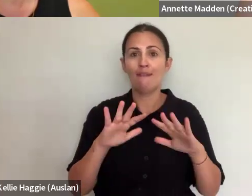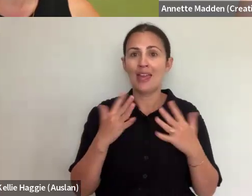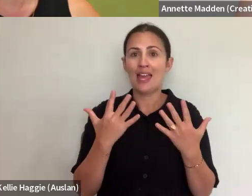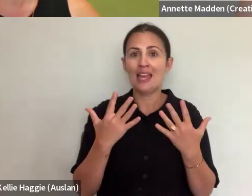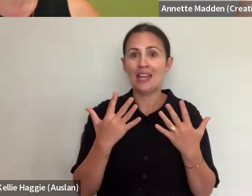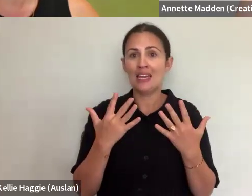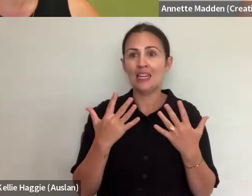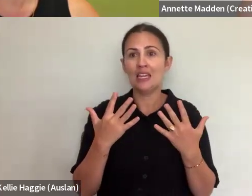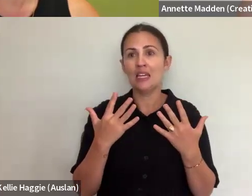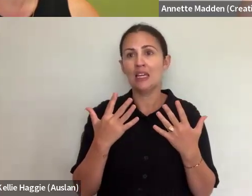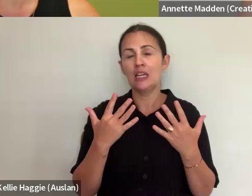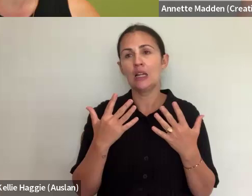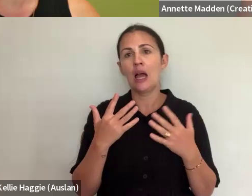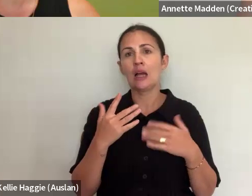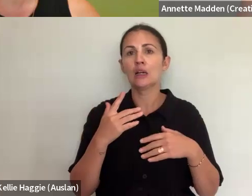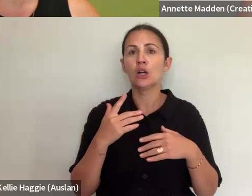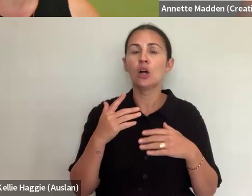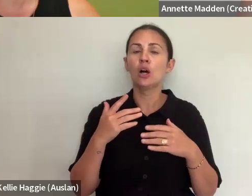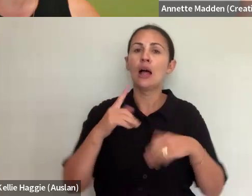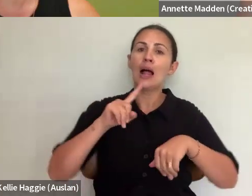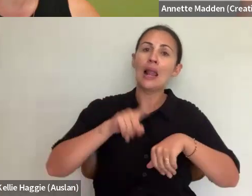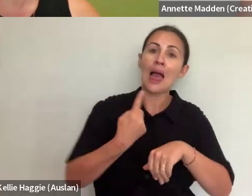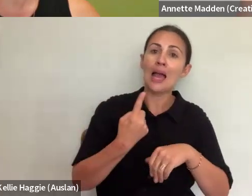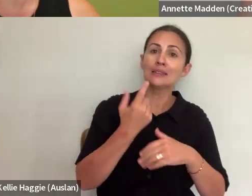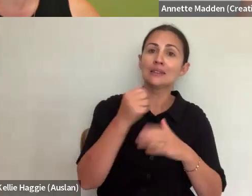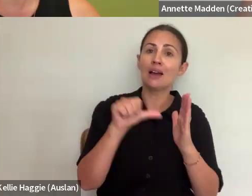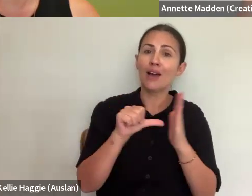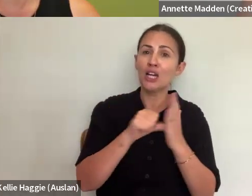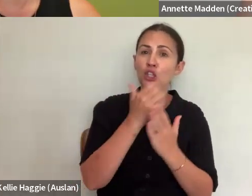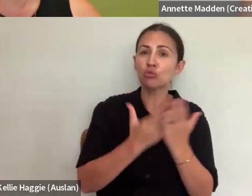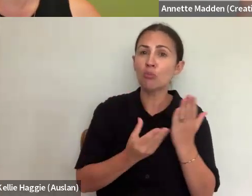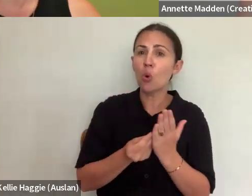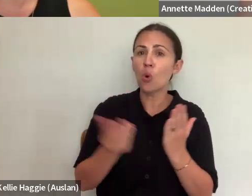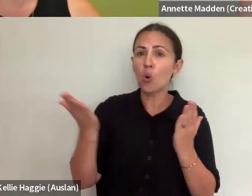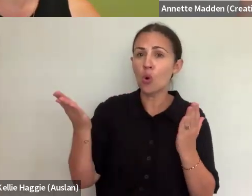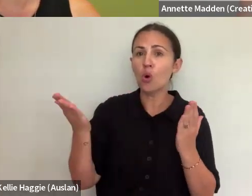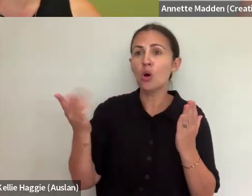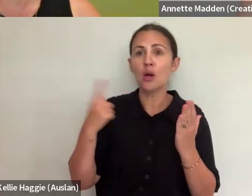That I would also just flagged making sure that you don't have any outstanding